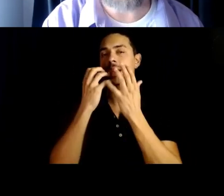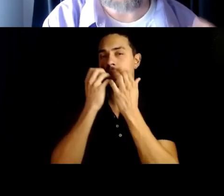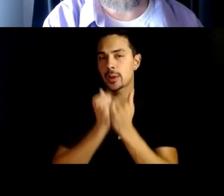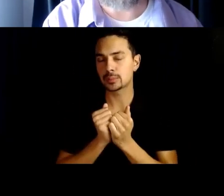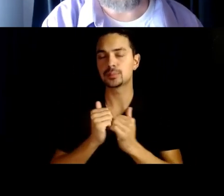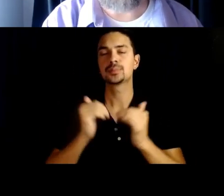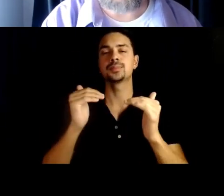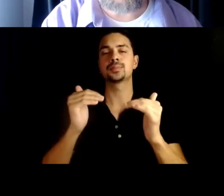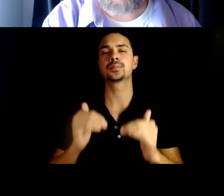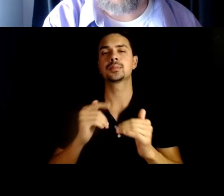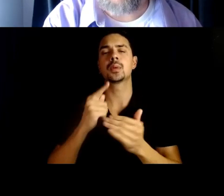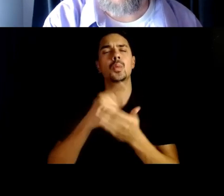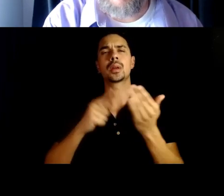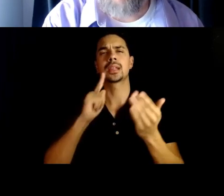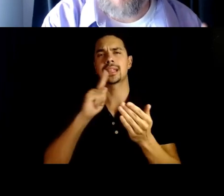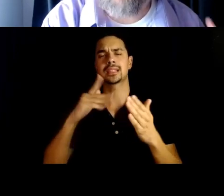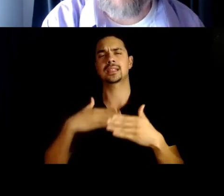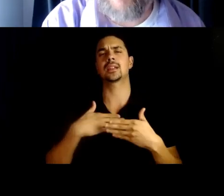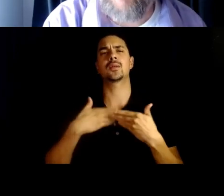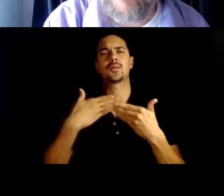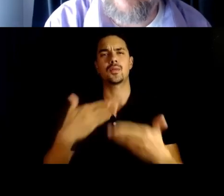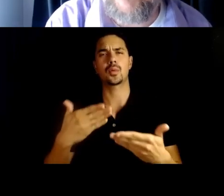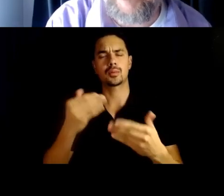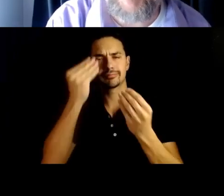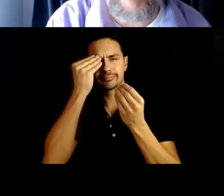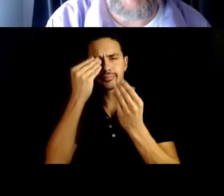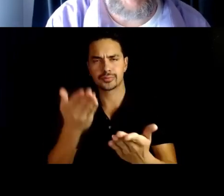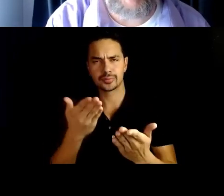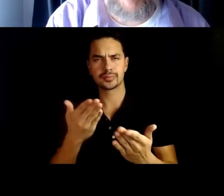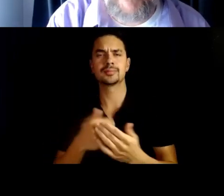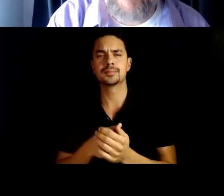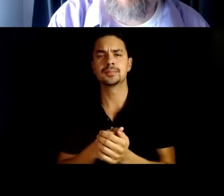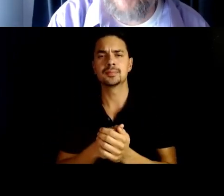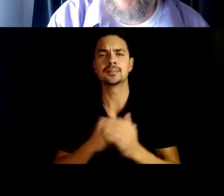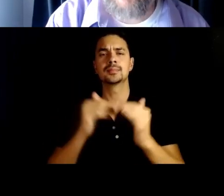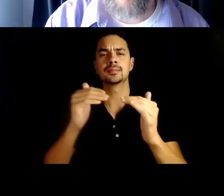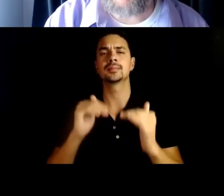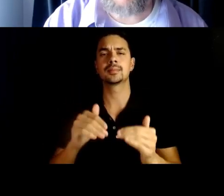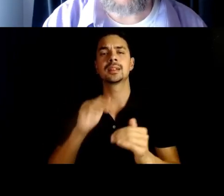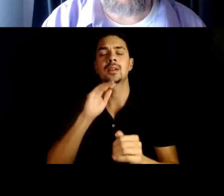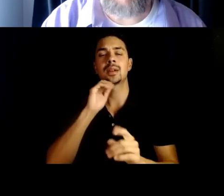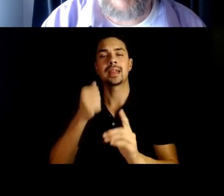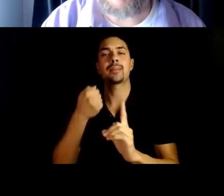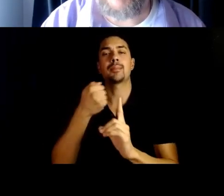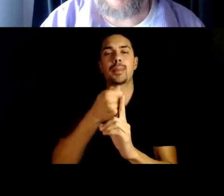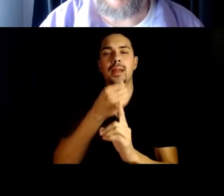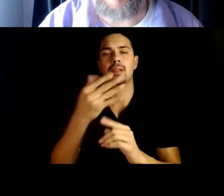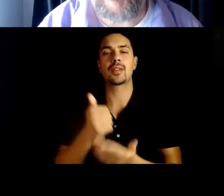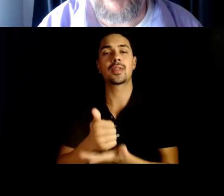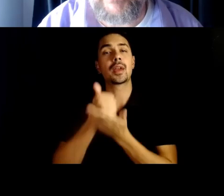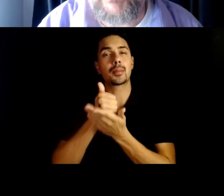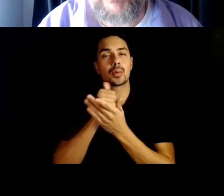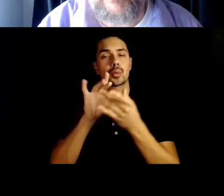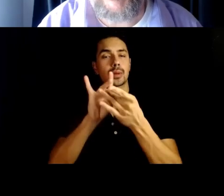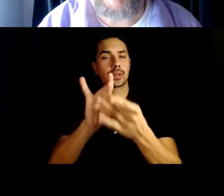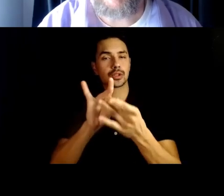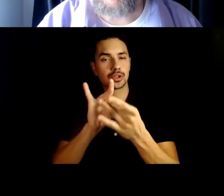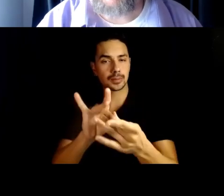but just we'll place that in the framework of doing trans-related care, what are some of the impacts on therapeutic relationships,